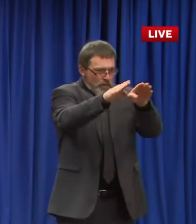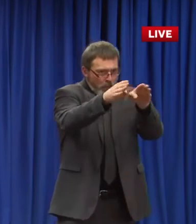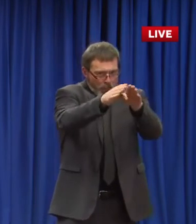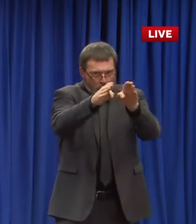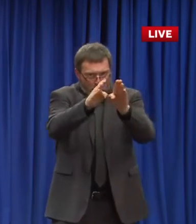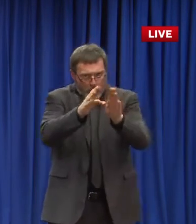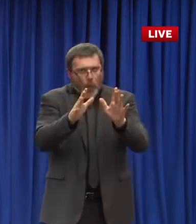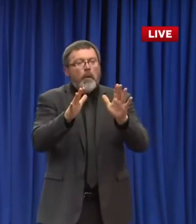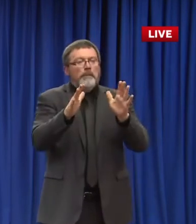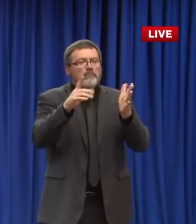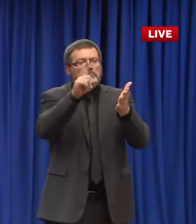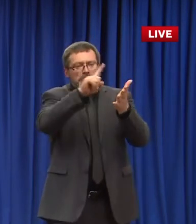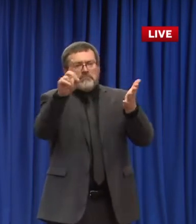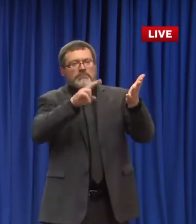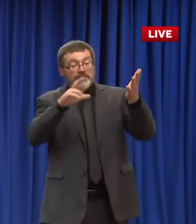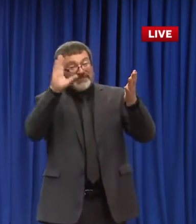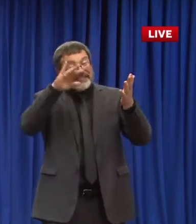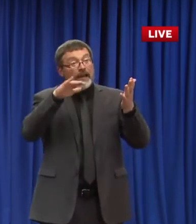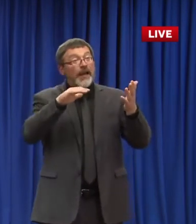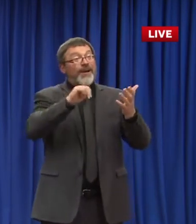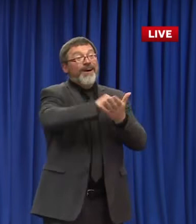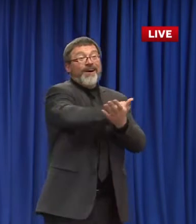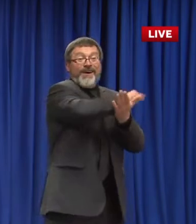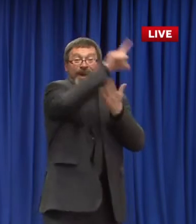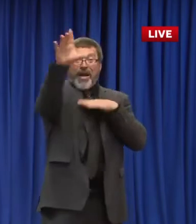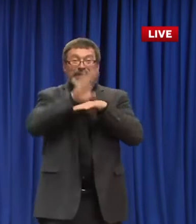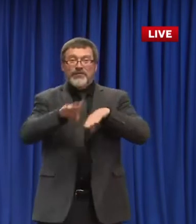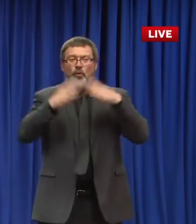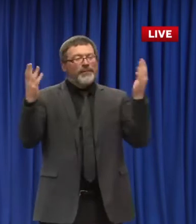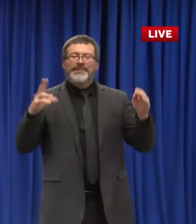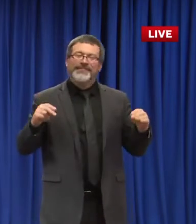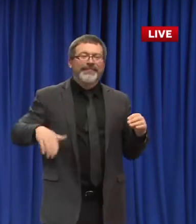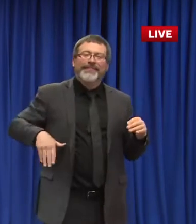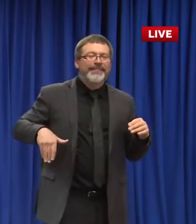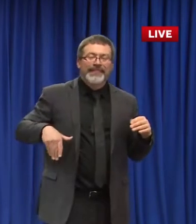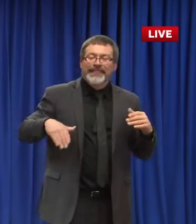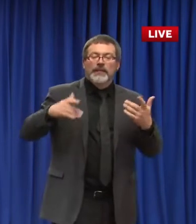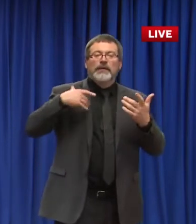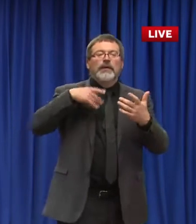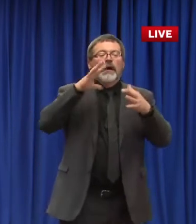THAT’S WHAT THE 2.0 IS ALL ABOUT. LOOKING AT ALL THE VARIOUS BUSINESSES. THERE’S A LOT OF BUSINESSES THAT CANNOT FLEX OPEN.